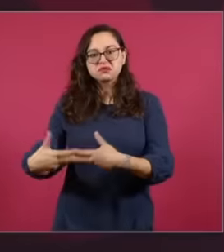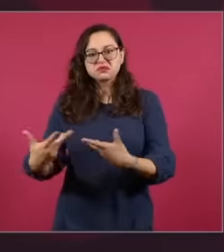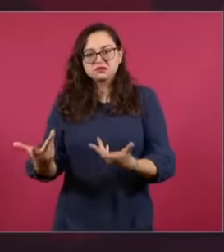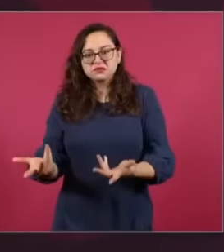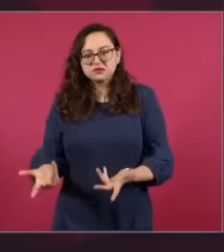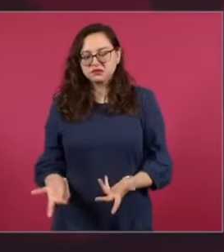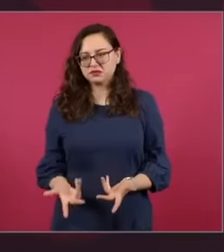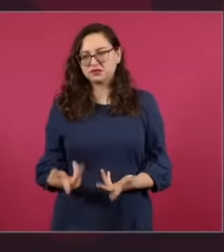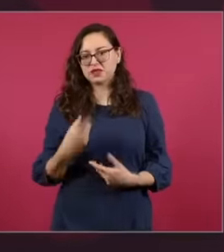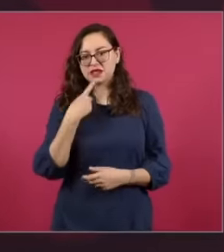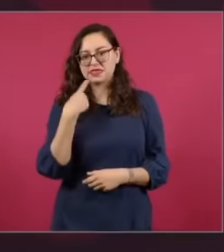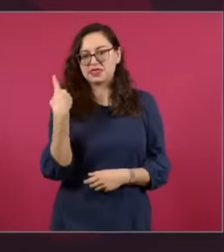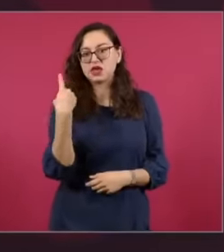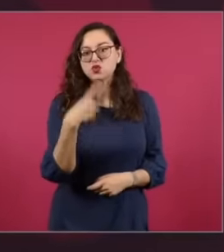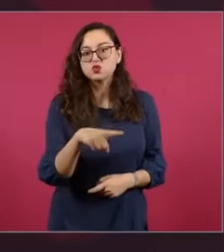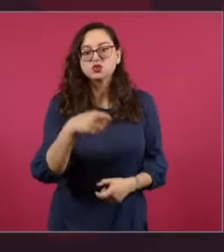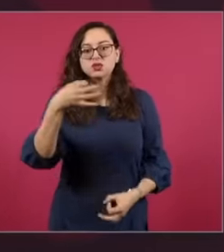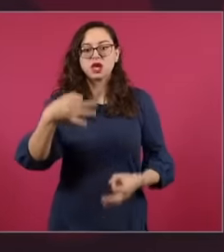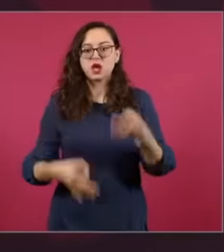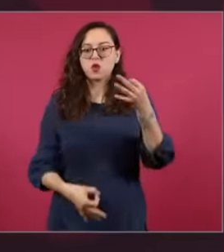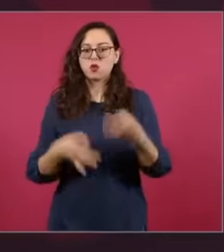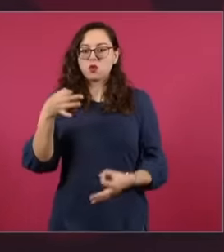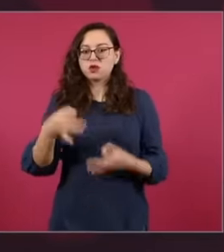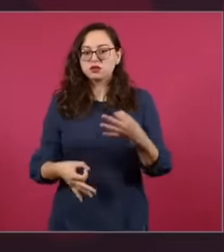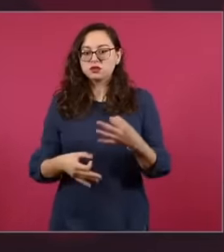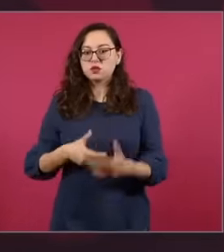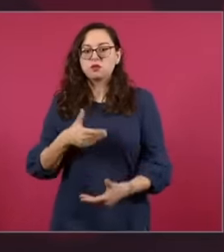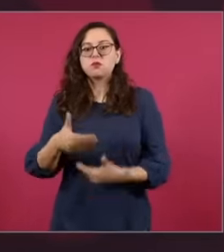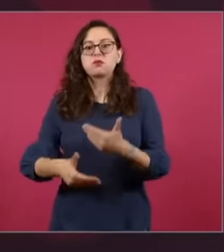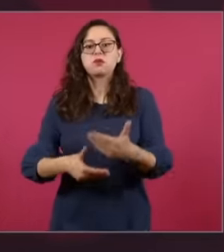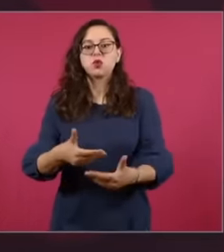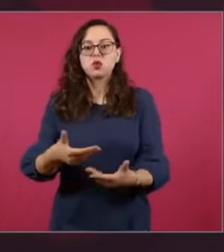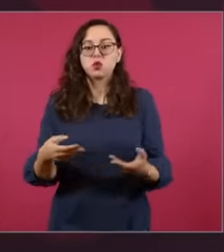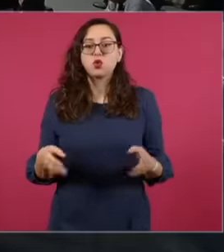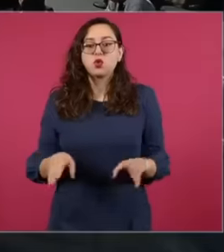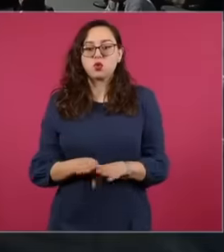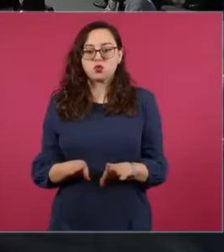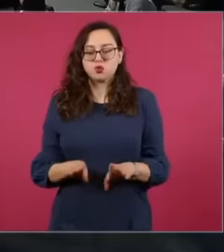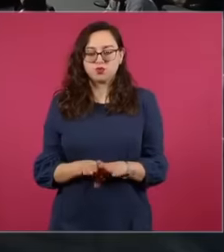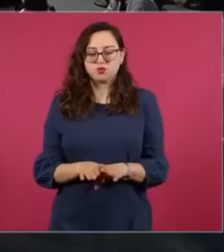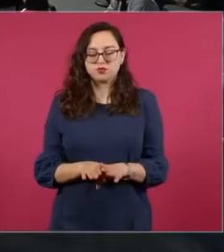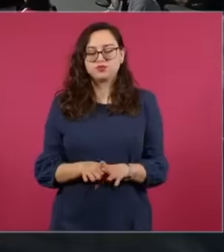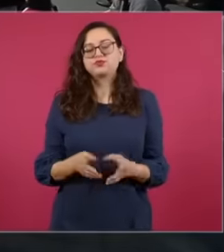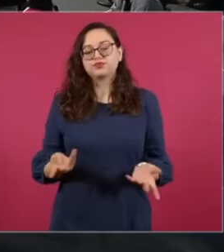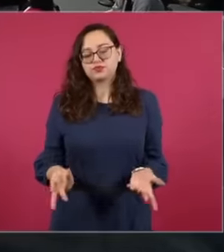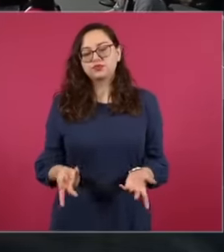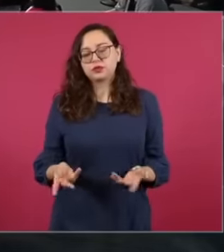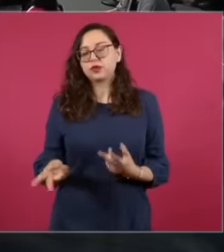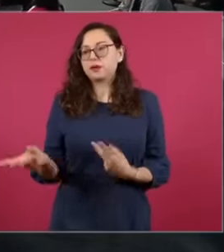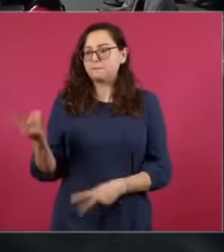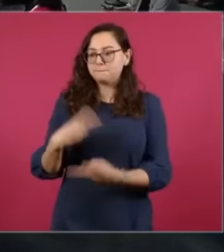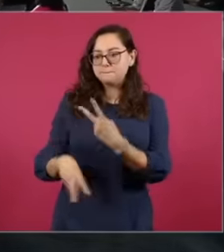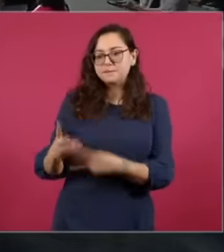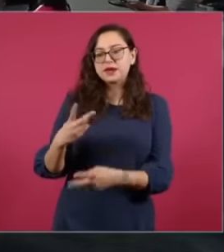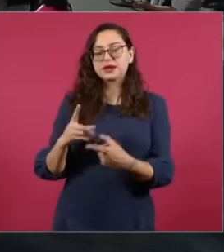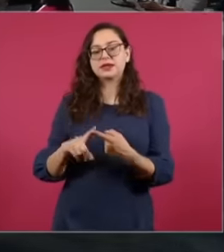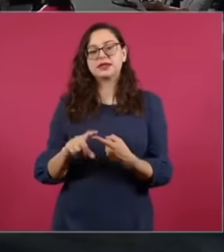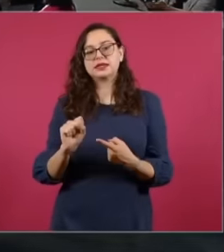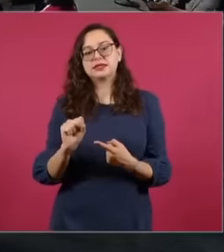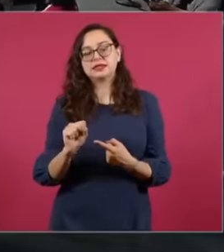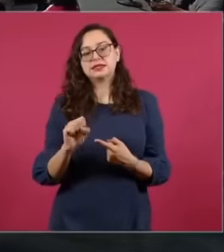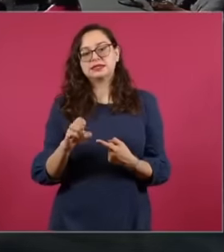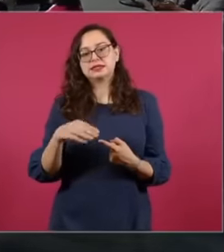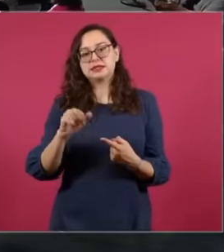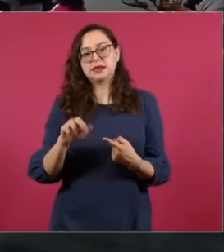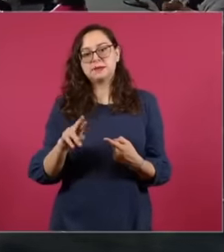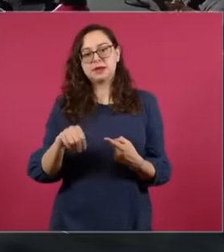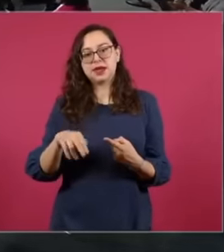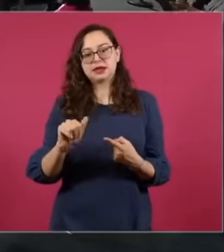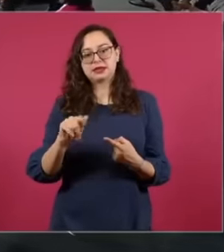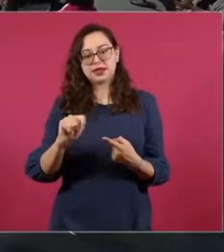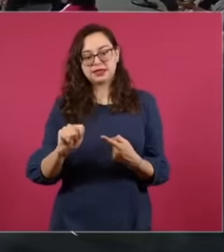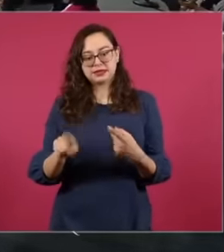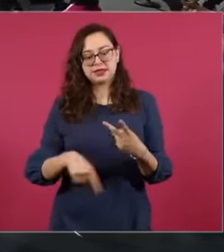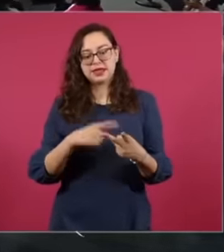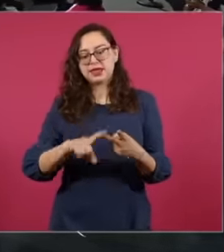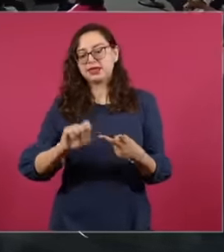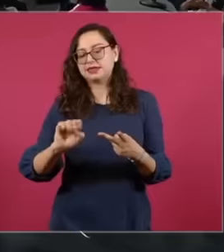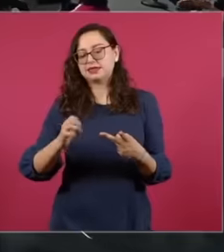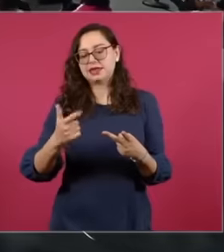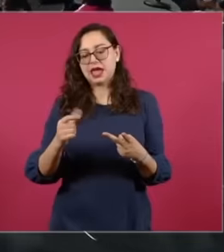the secretary of the interior and environment are going to report. That's what we're left with also this one already has